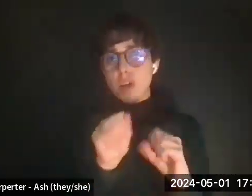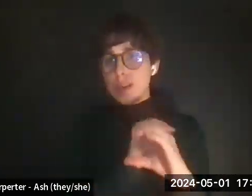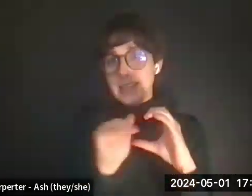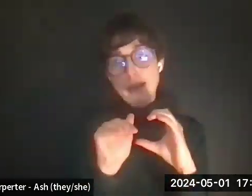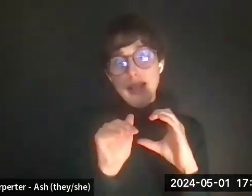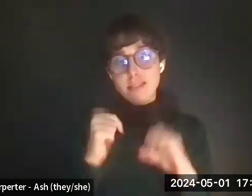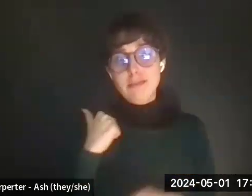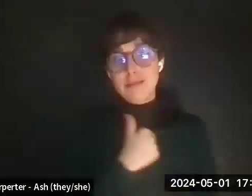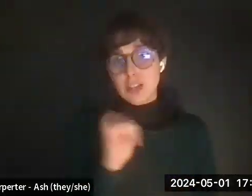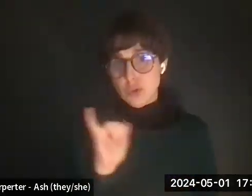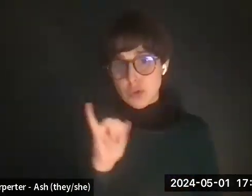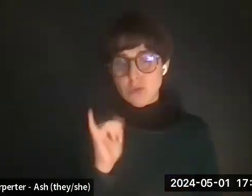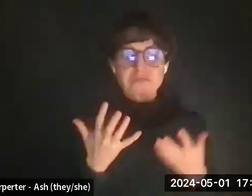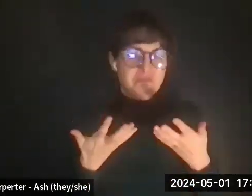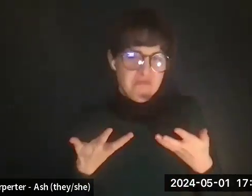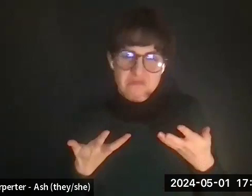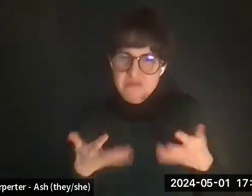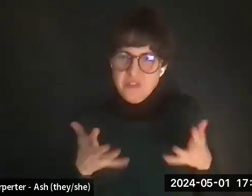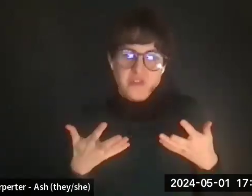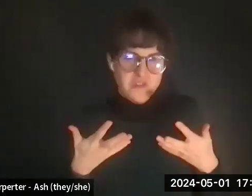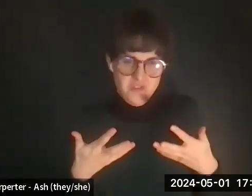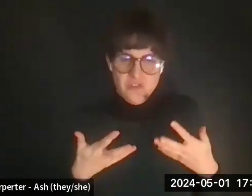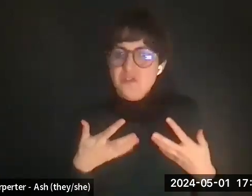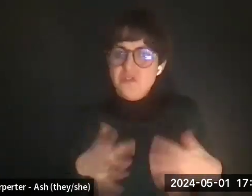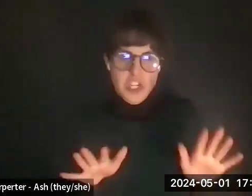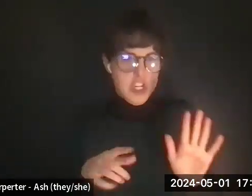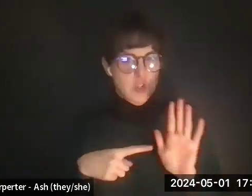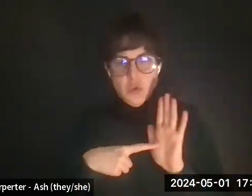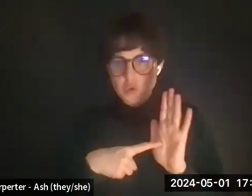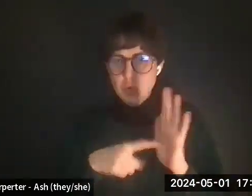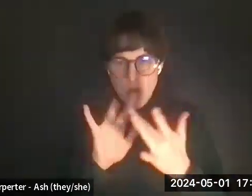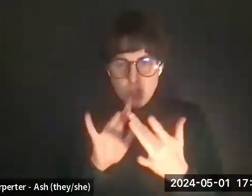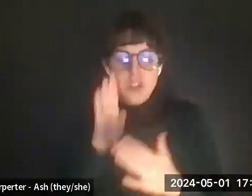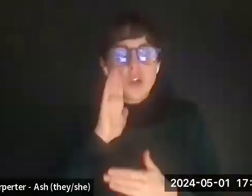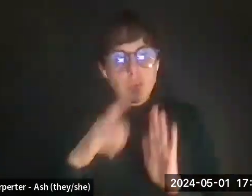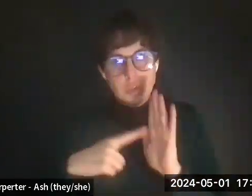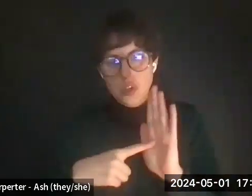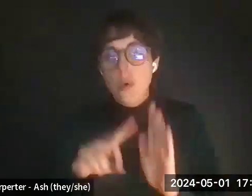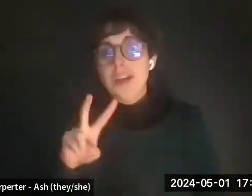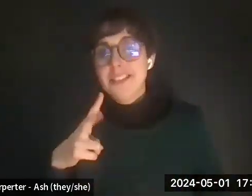and context of them on the second to the last slide. And as a reminder, we are recording this meeting.